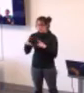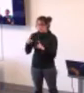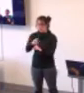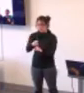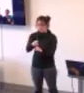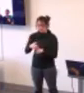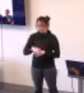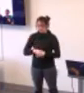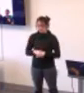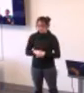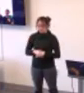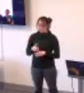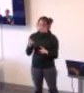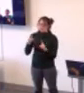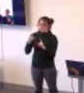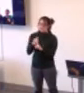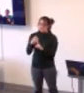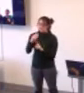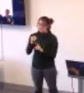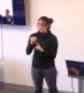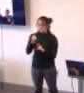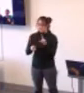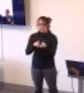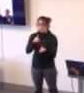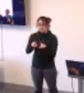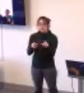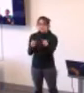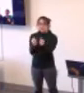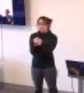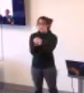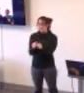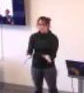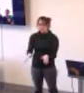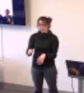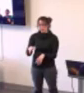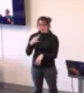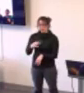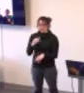He was arrested and interrogated without the benefit of sign language interpreters.